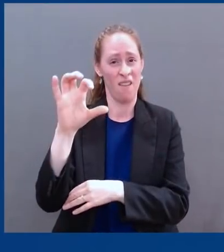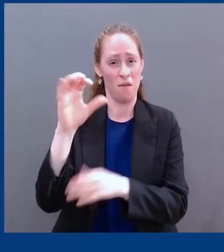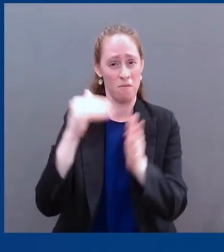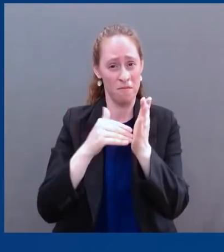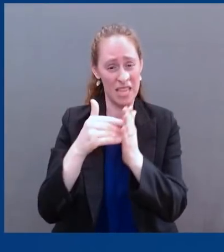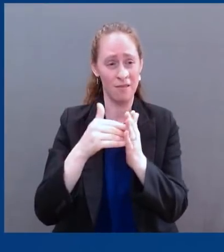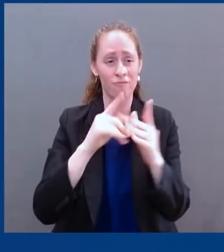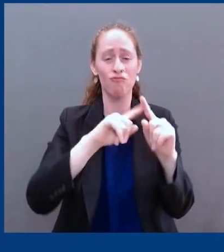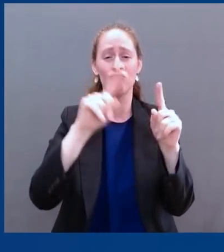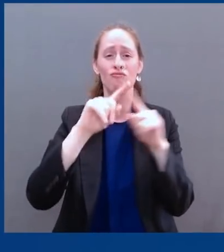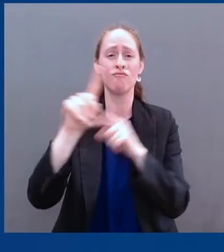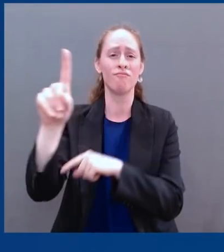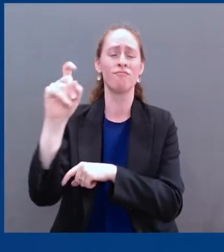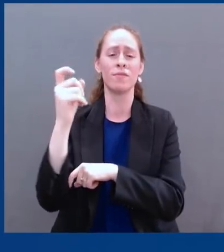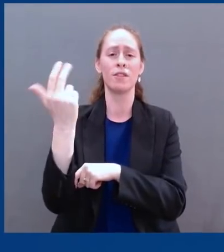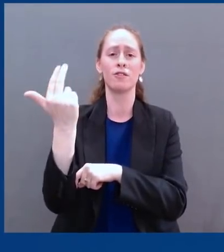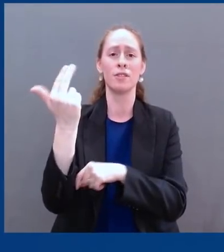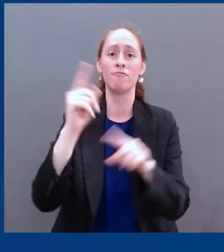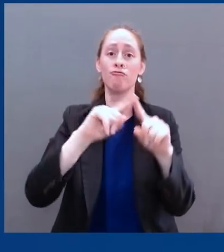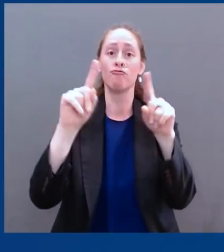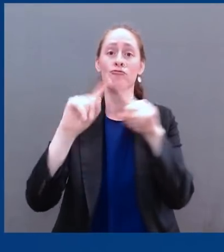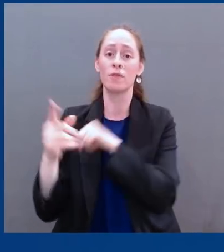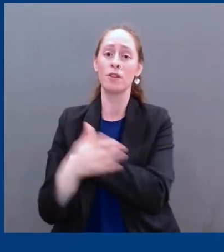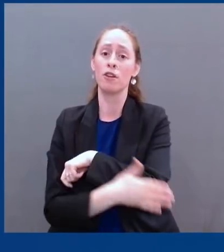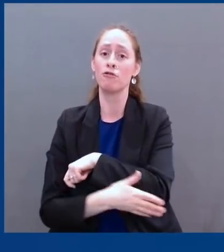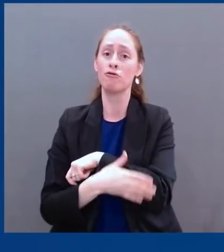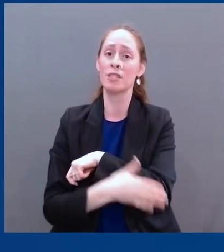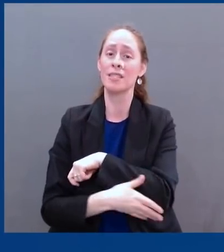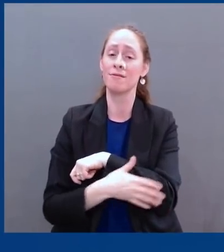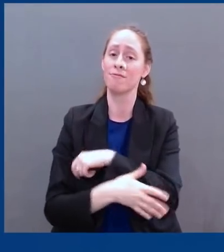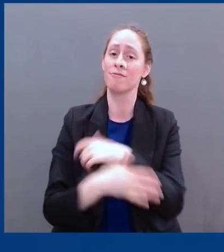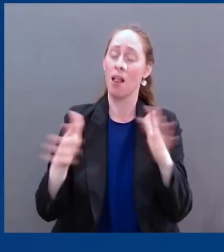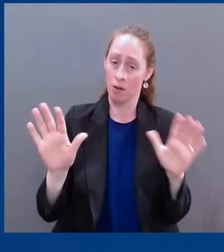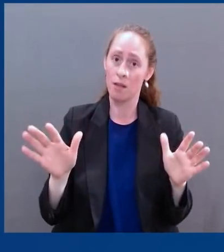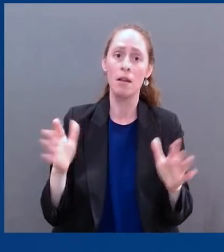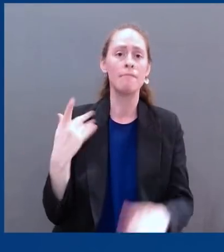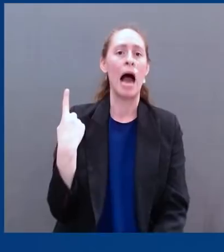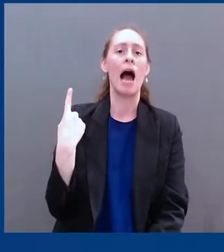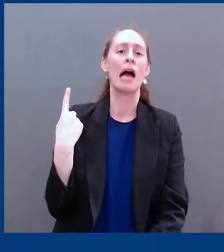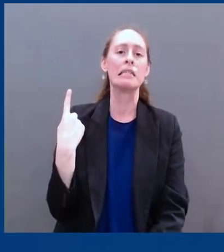The challenge now is turning these vaccines into vaccinations -- though without more funding,